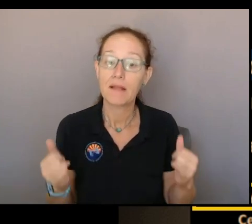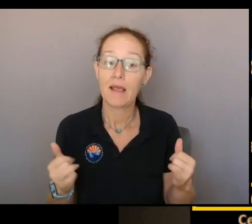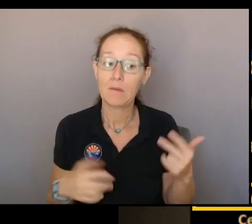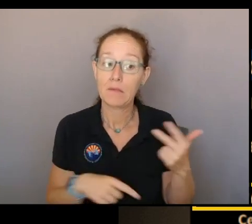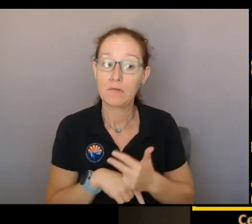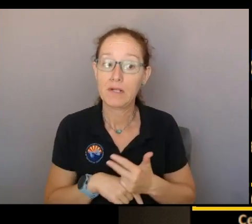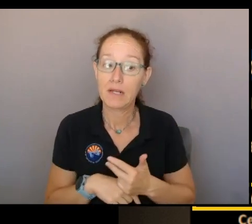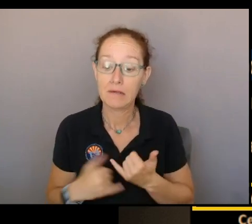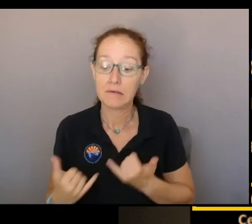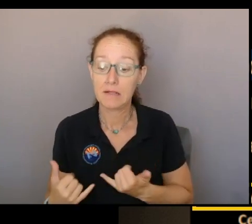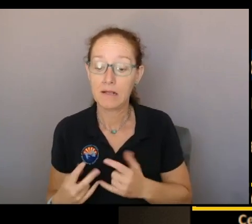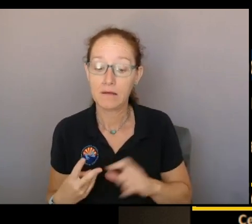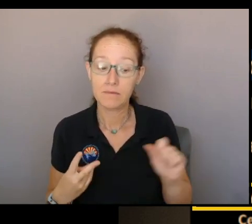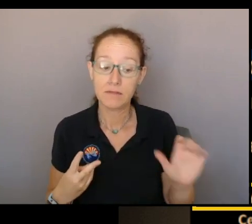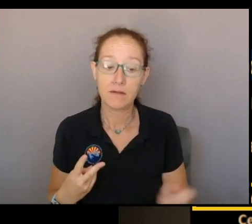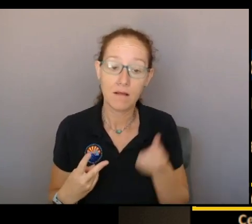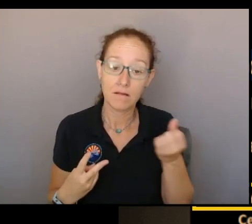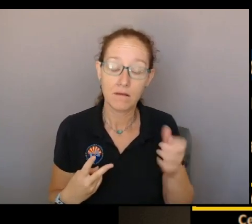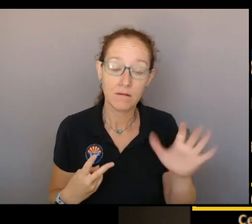Monday, we're really concerned with when it comes to this